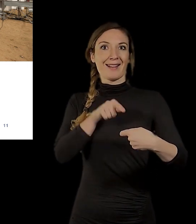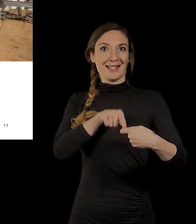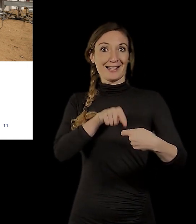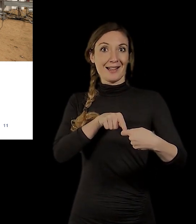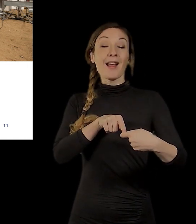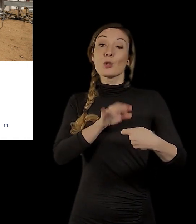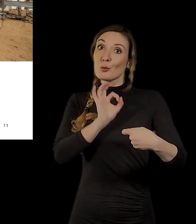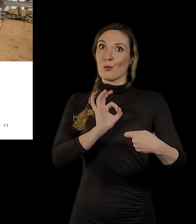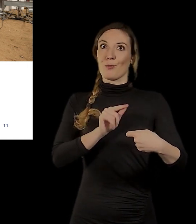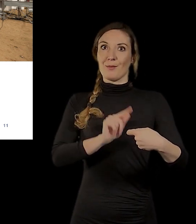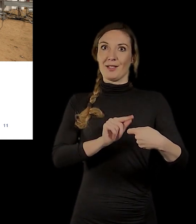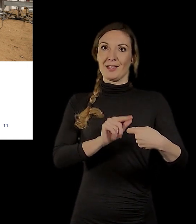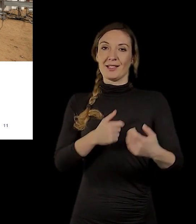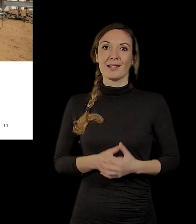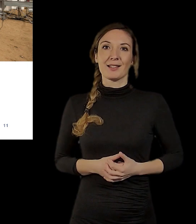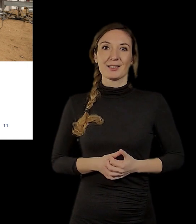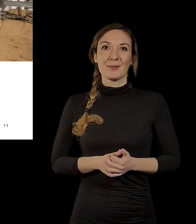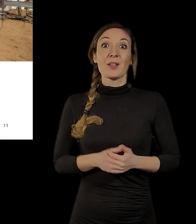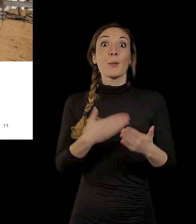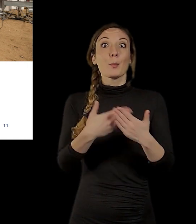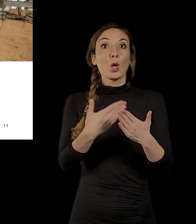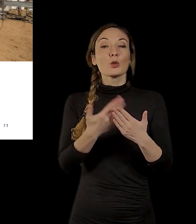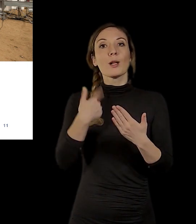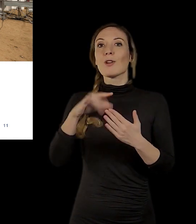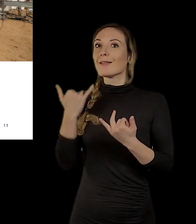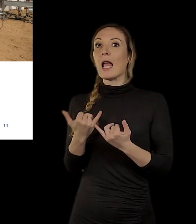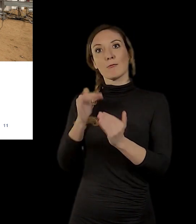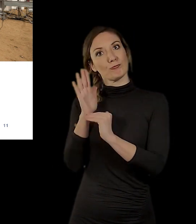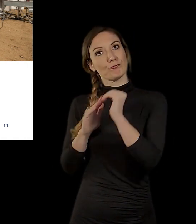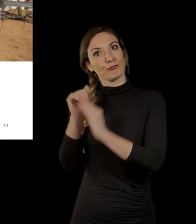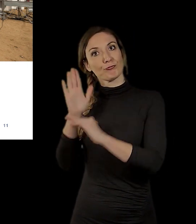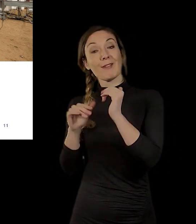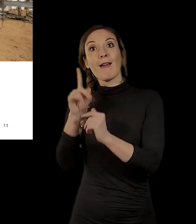that we could never have imagined, nor our architects, I think, because they wouldn't have thought of it.